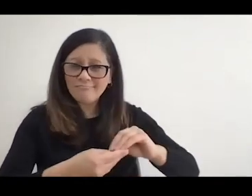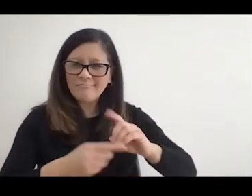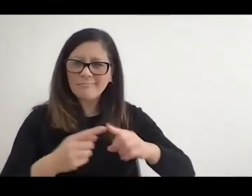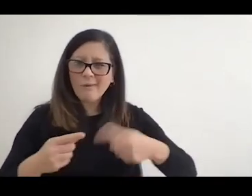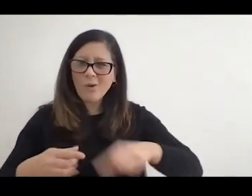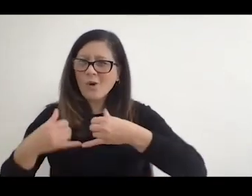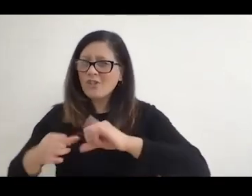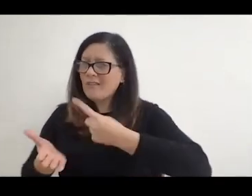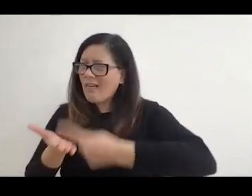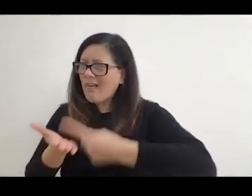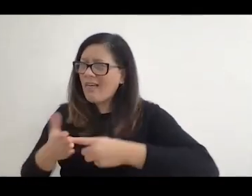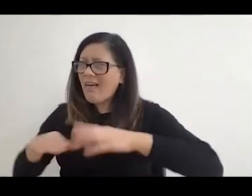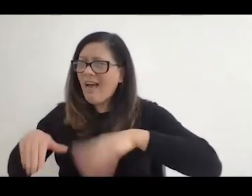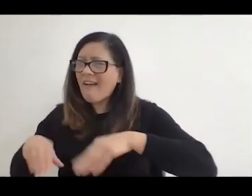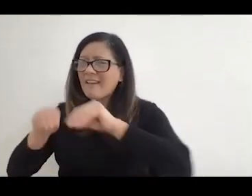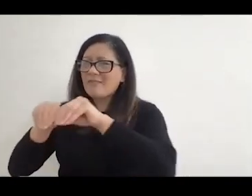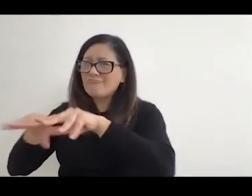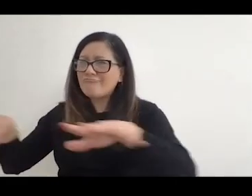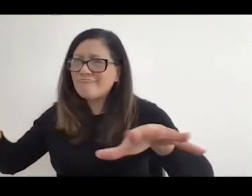at the beginning of the market.